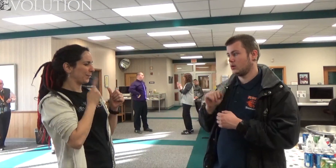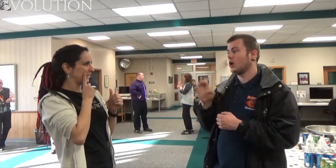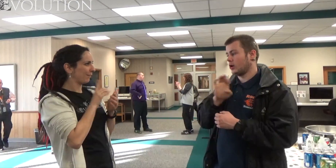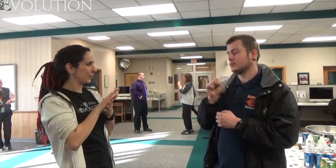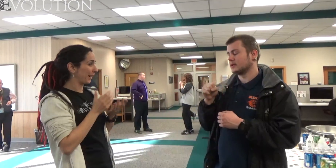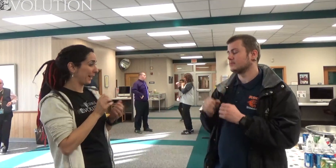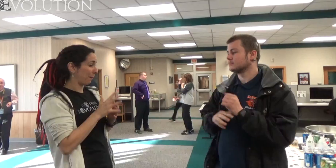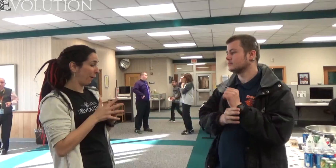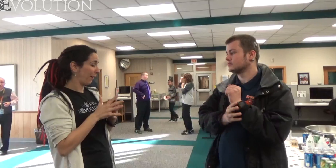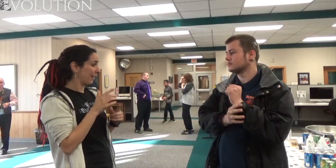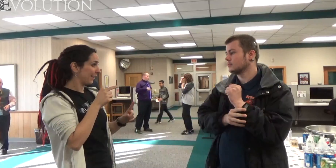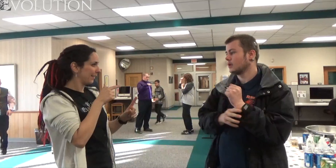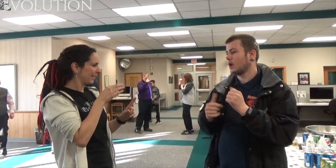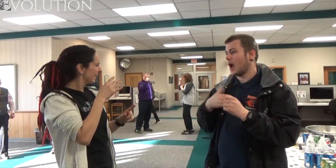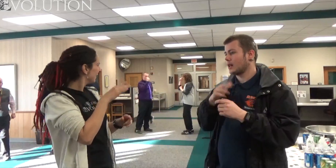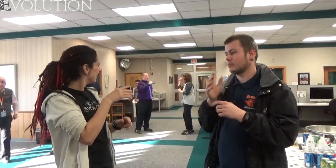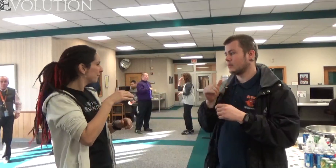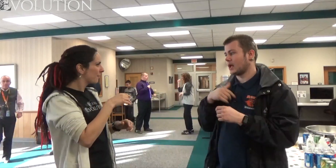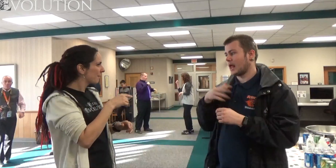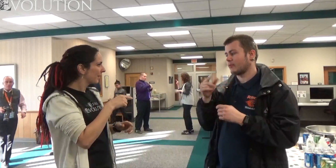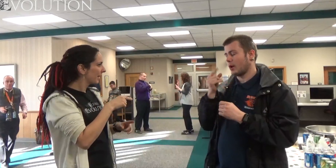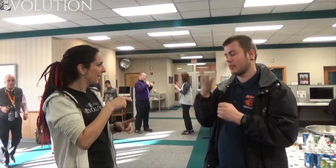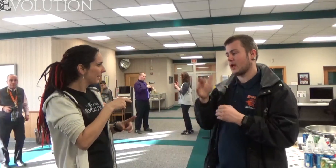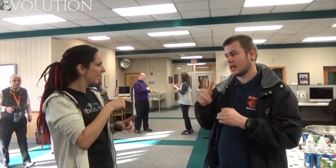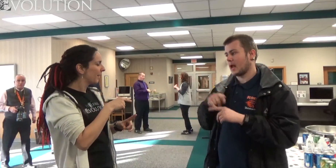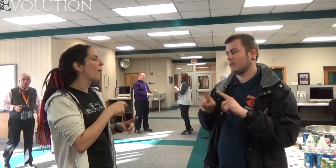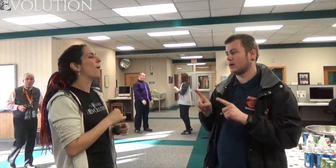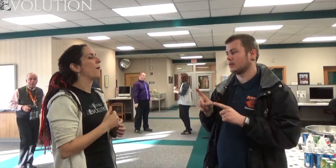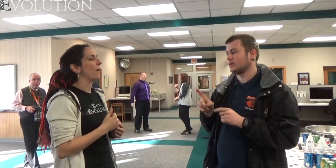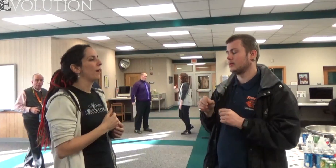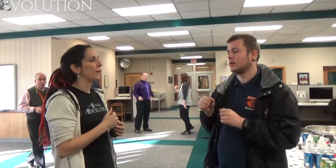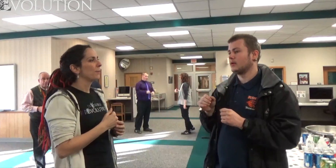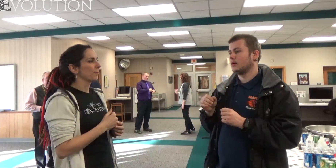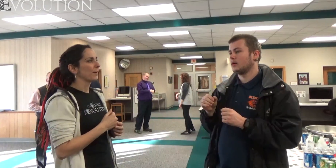It's the first Deaf school here in the U.S... I haven't been there yet. But..